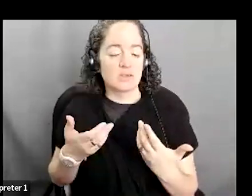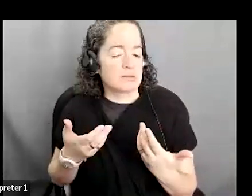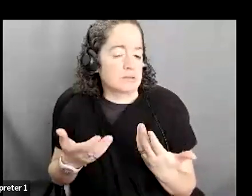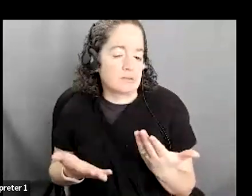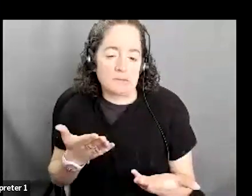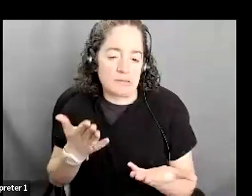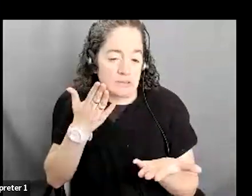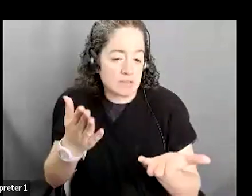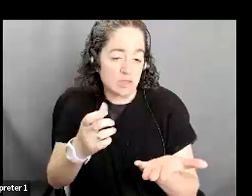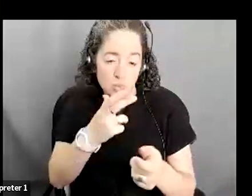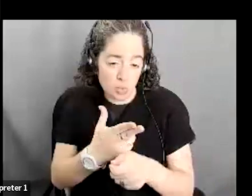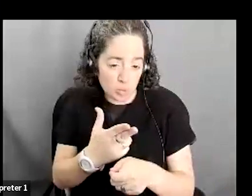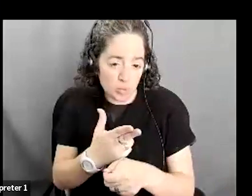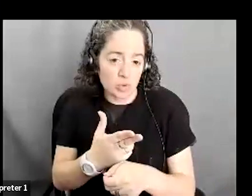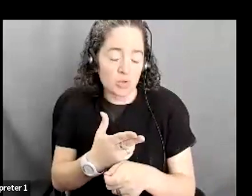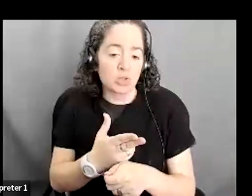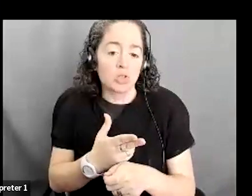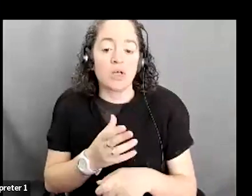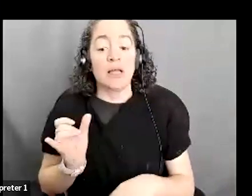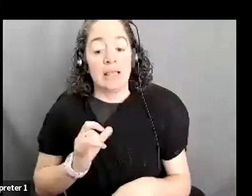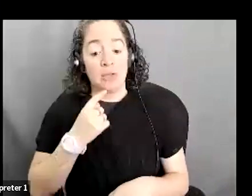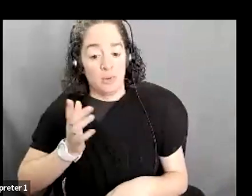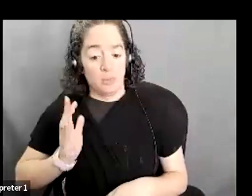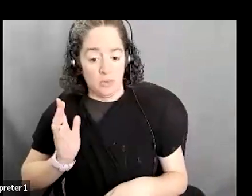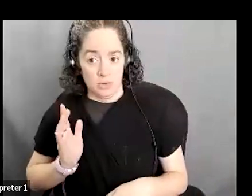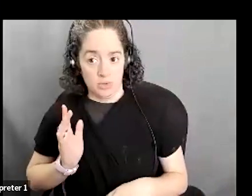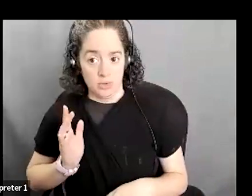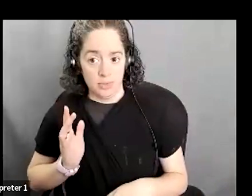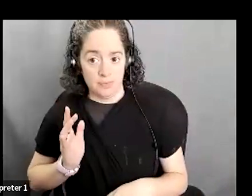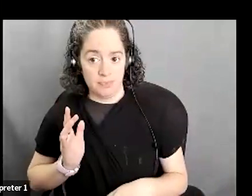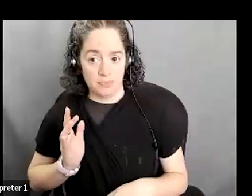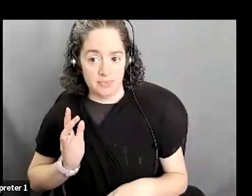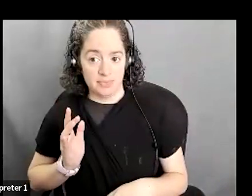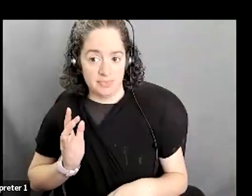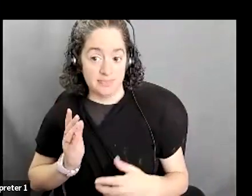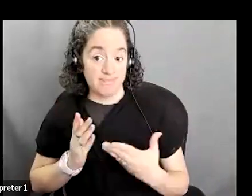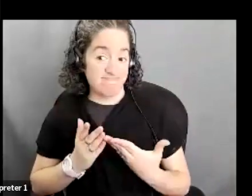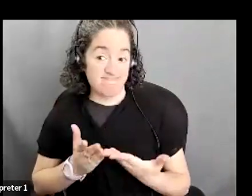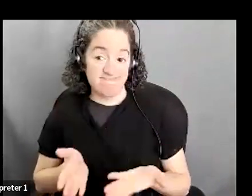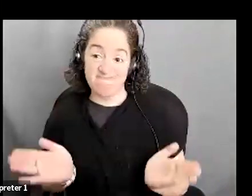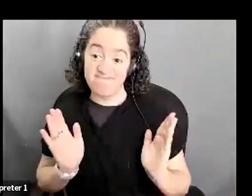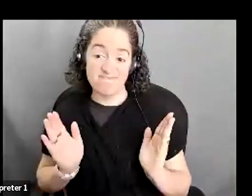As I said, the overall winner, I would give to Gravity Forms.